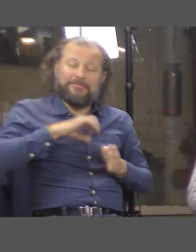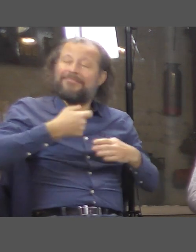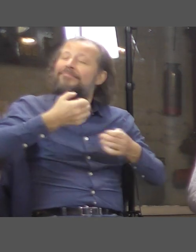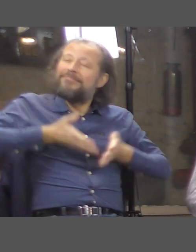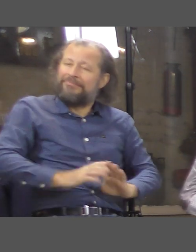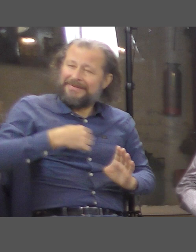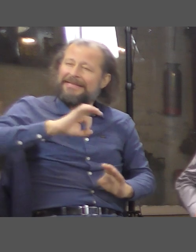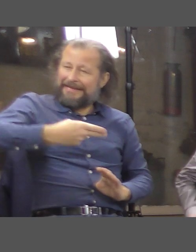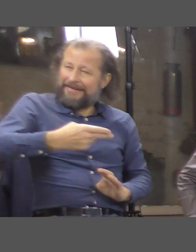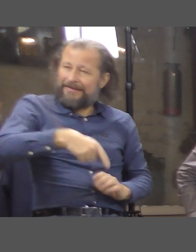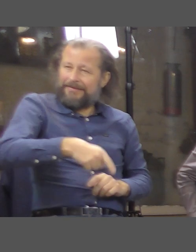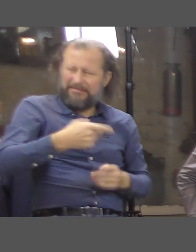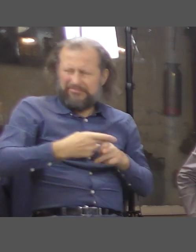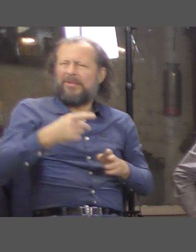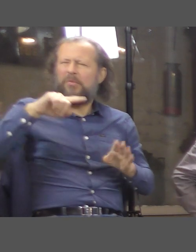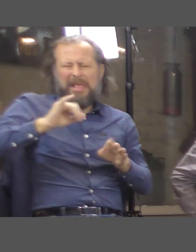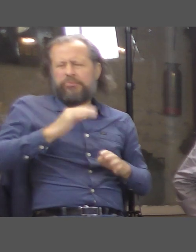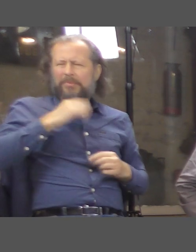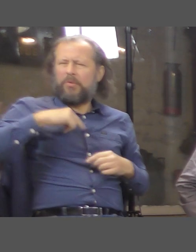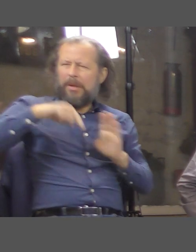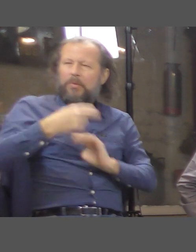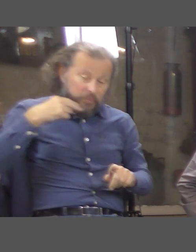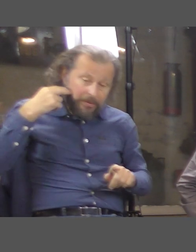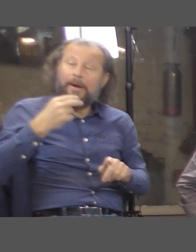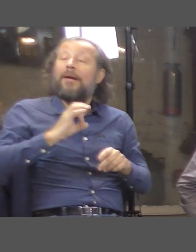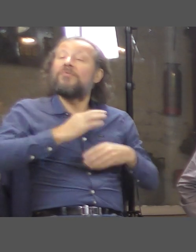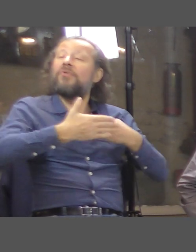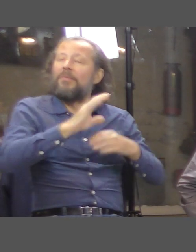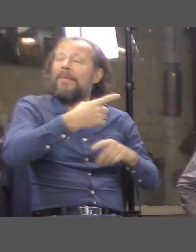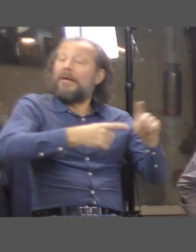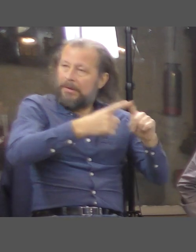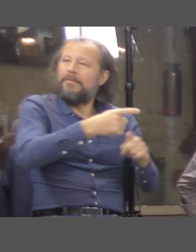I just, when my son was born, he was profoundly hearing impaired.